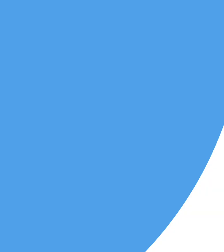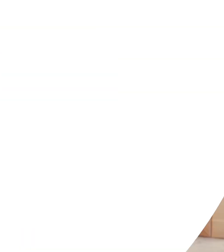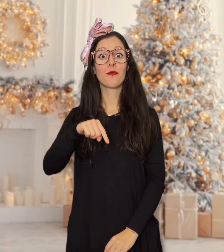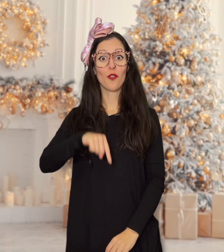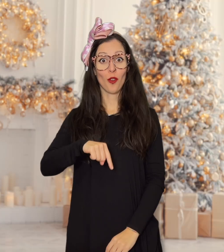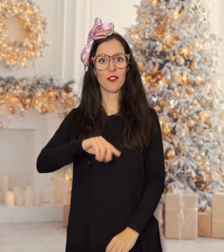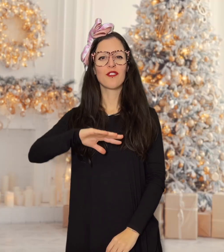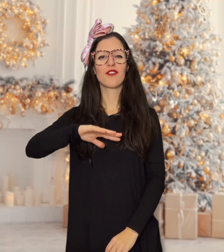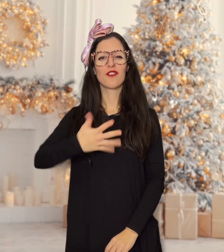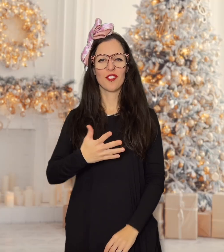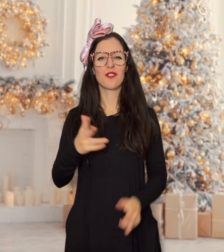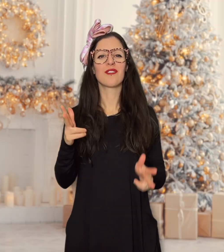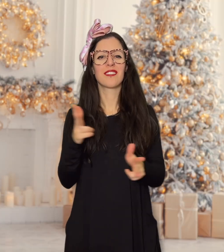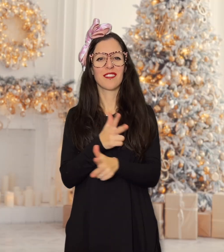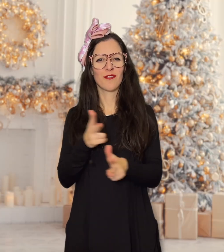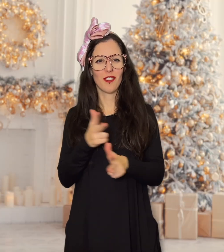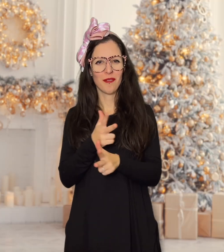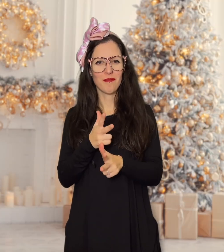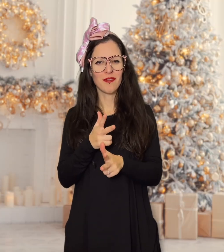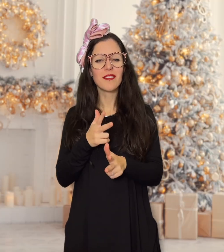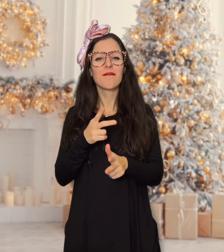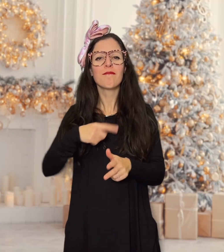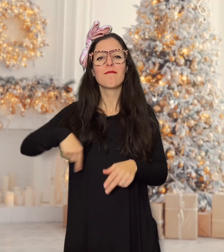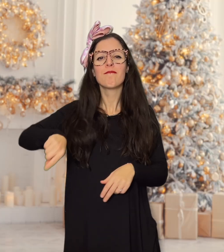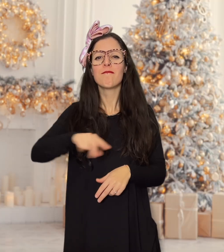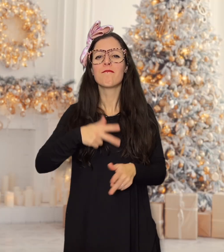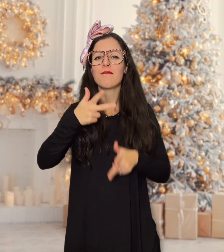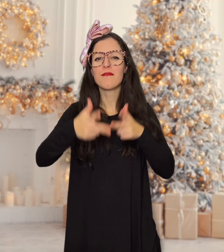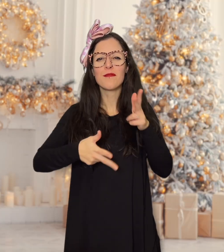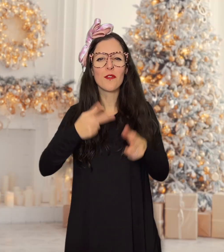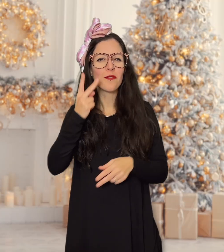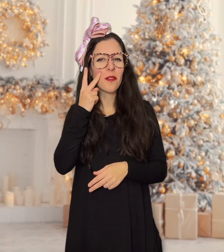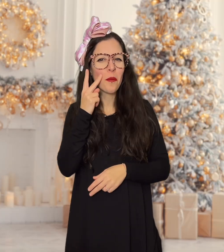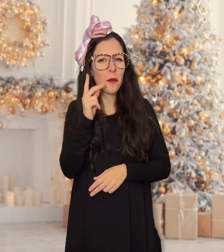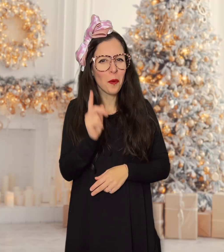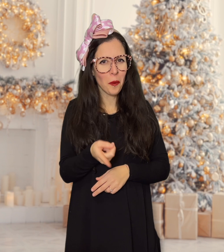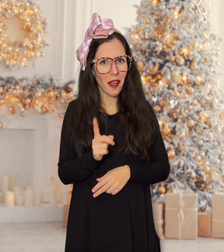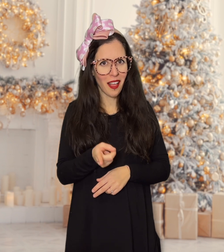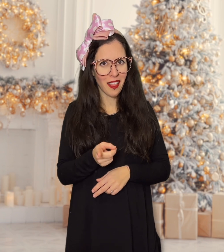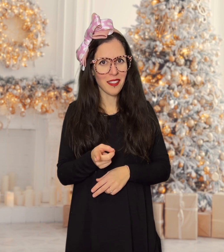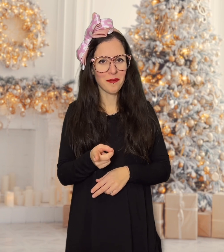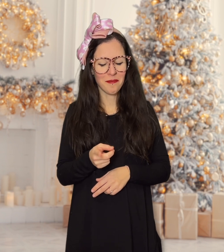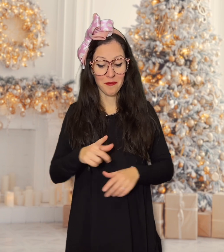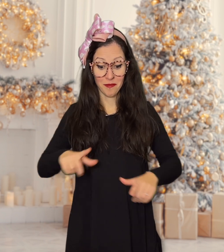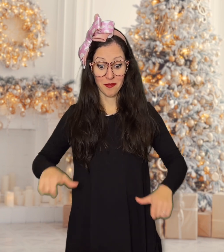Oggi è il 5 di Dicembre, quale segno scopriamo?